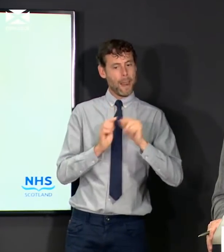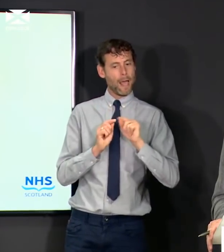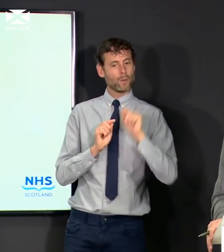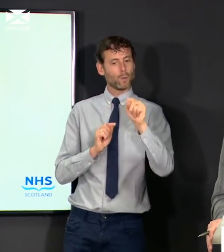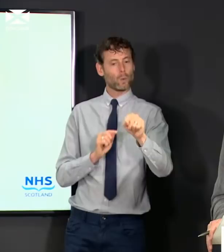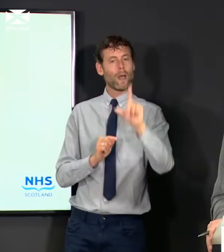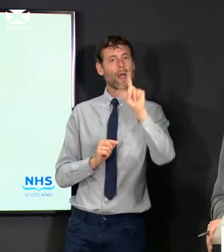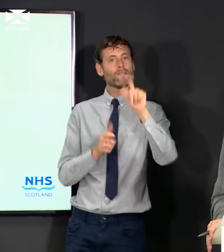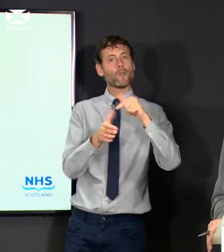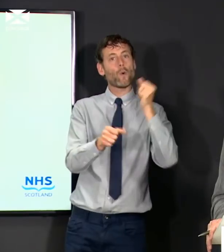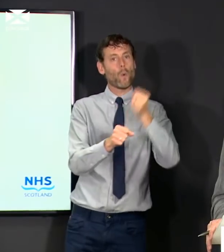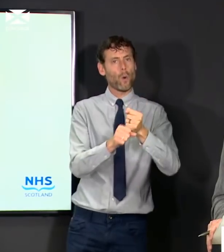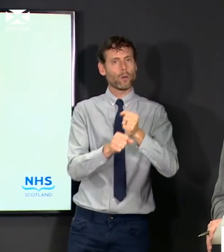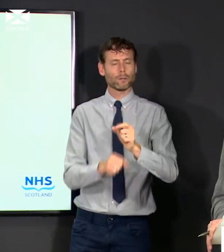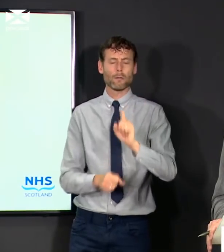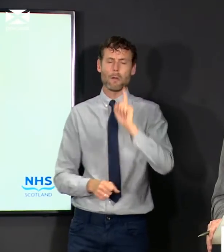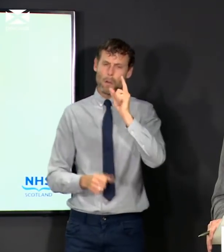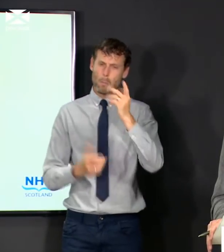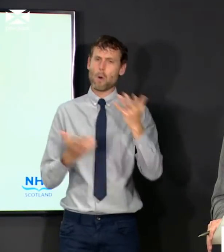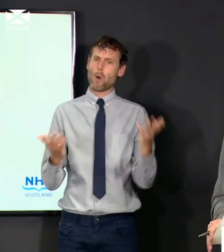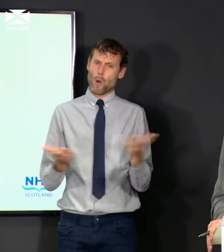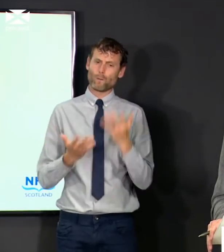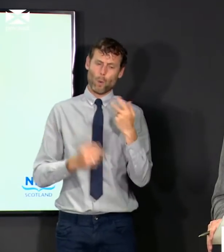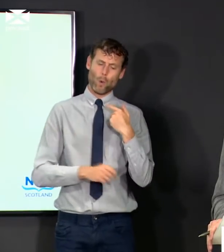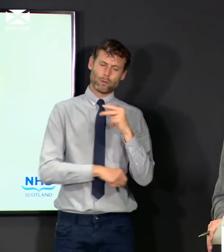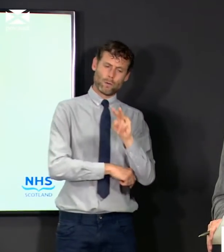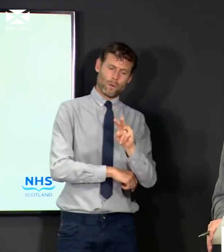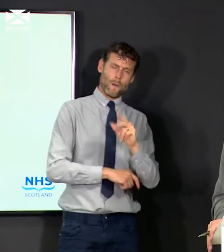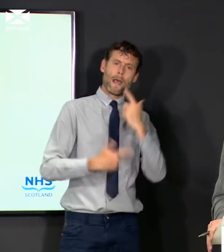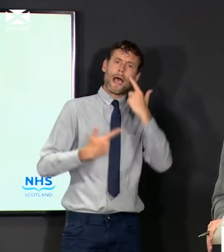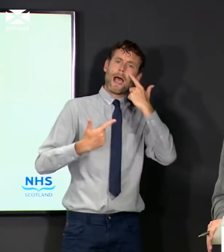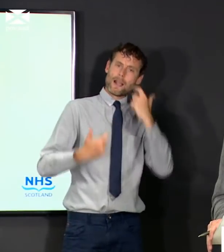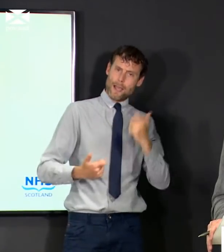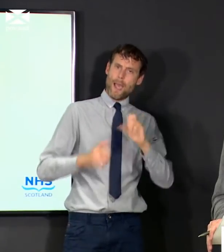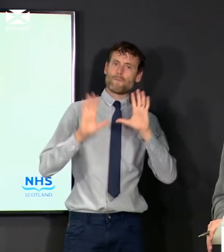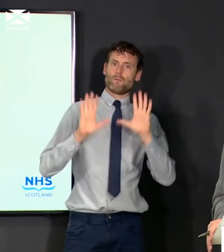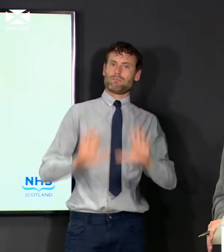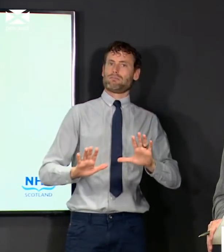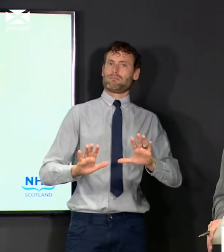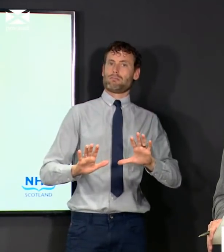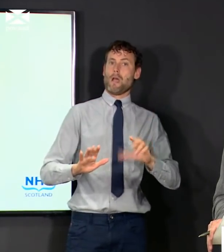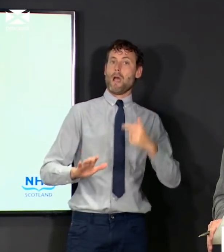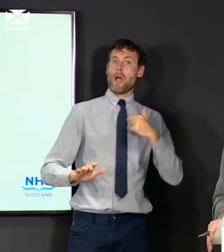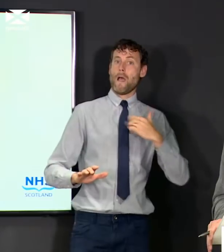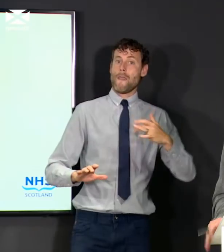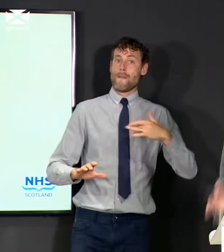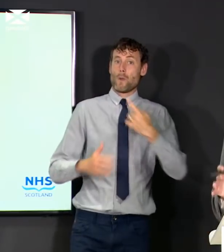but I'm also cautious about the trajectory. I think it will only be possible if we continue